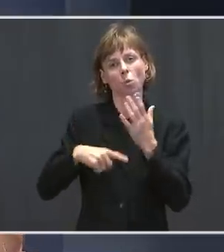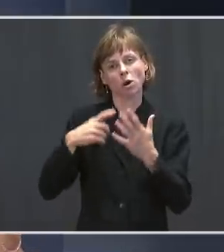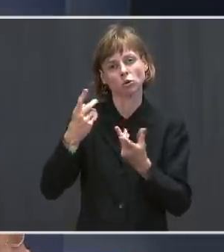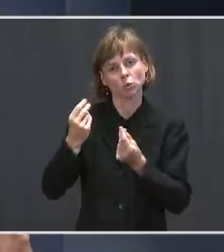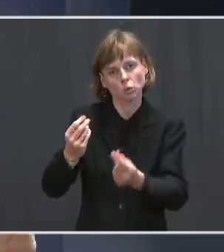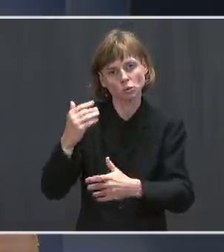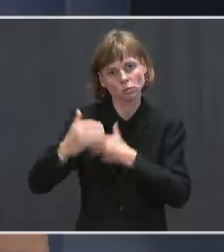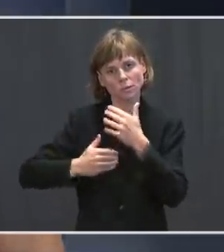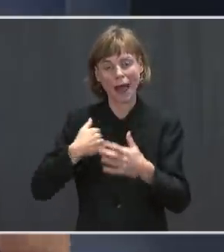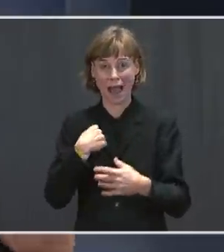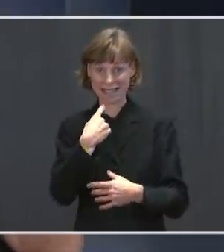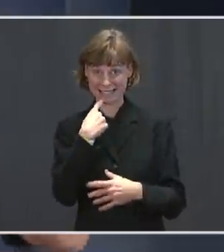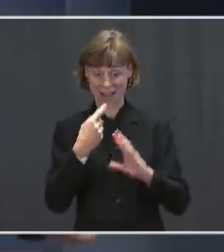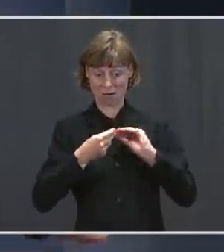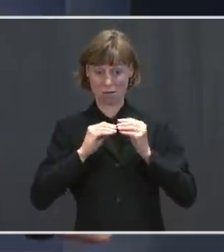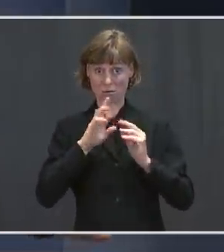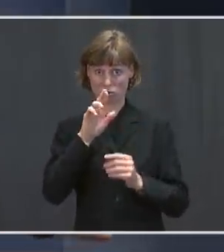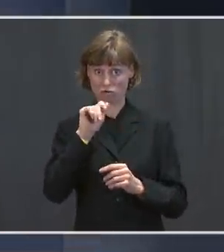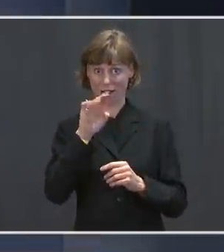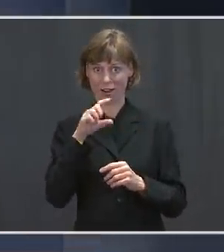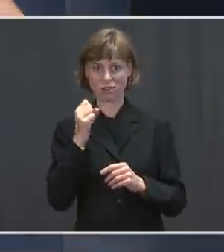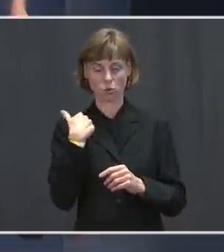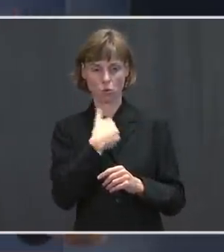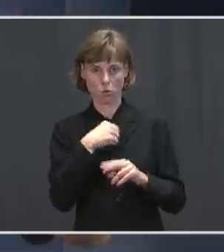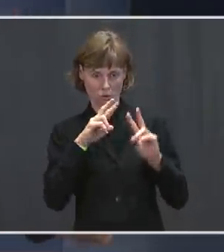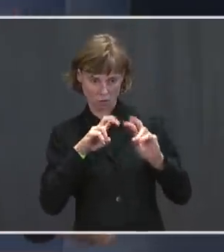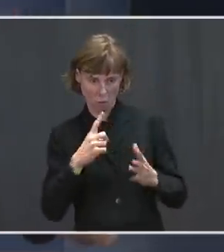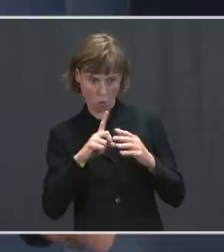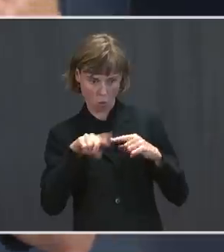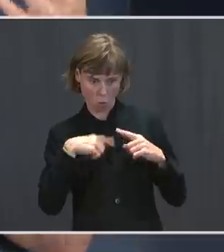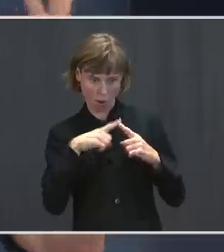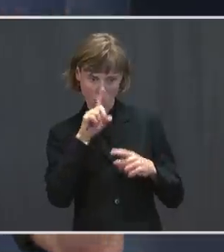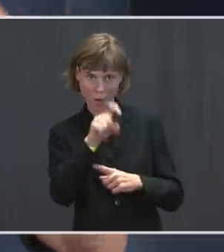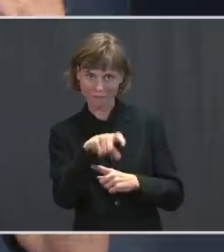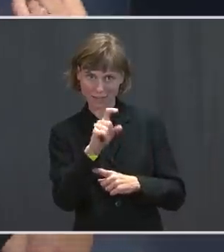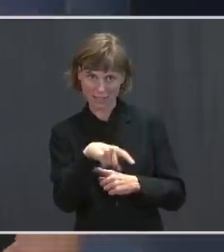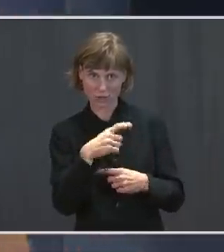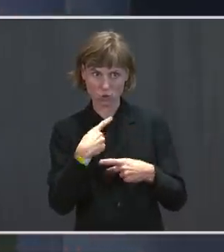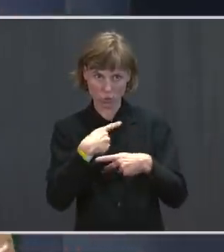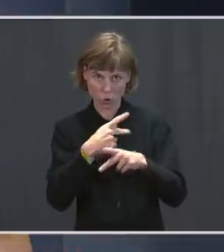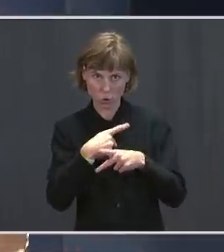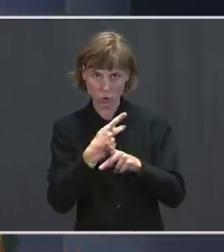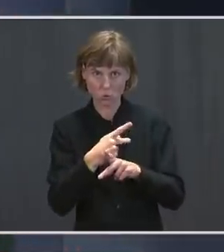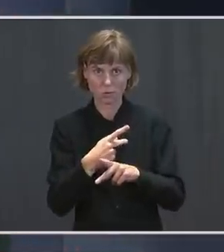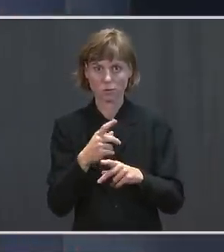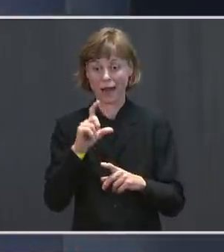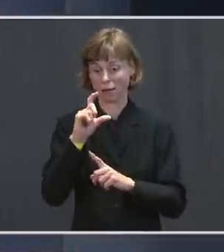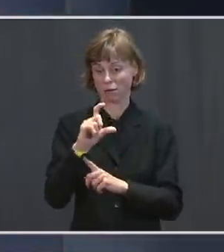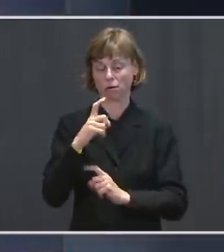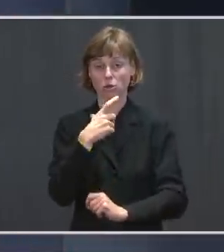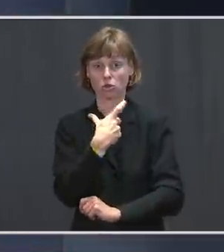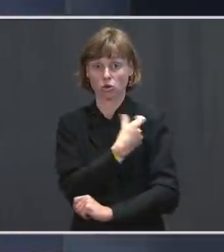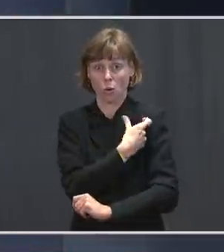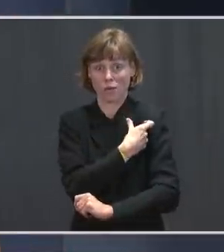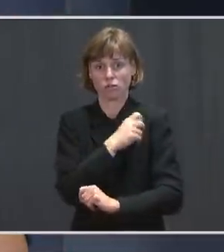because we assess when there are needs, right? When we assess when there needs to produce syringes or masks or things along those lines,